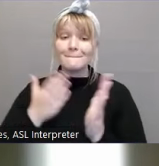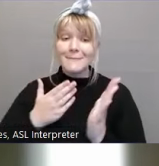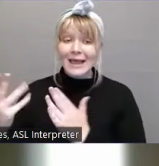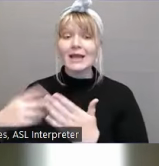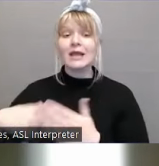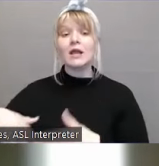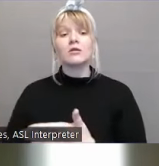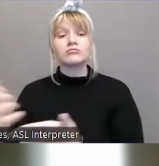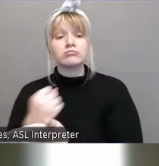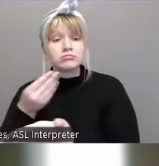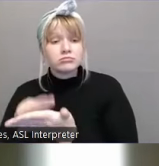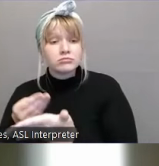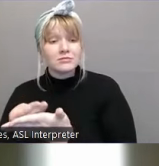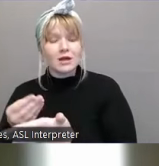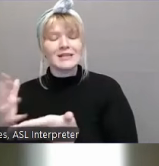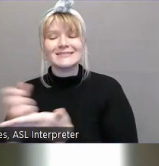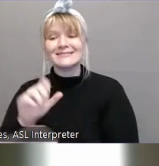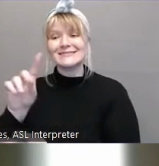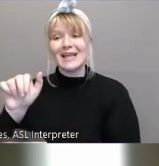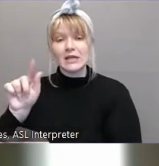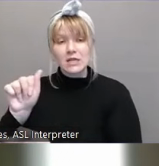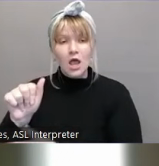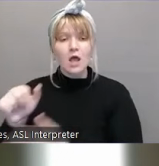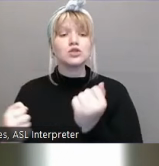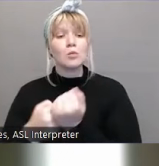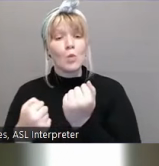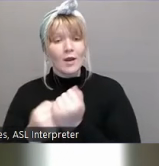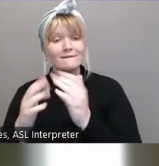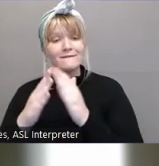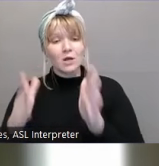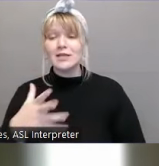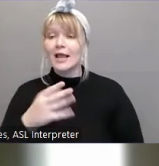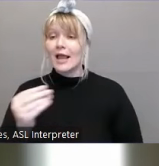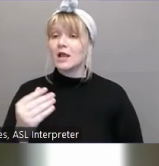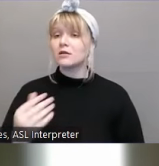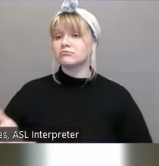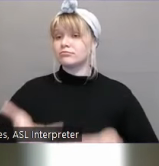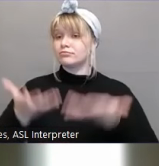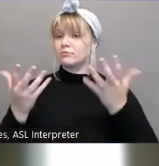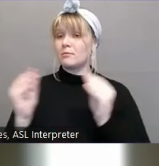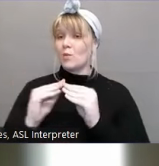building. Next slide please.